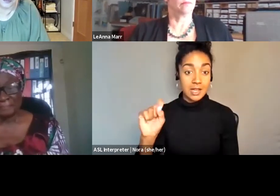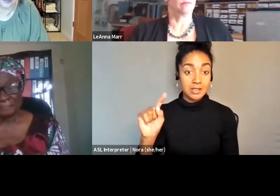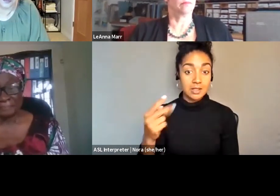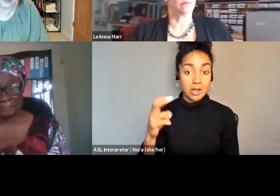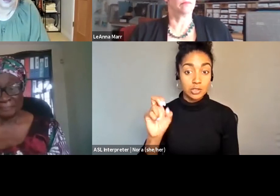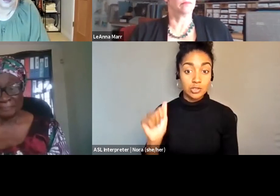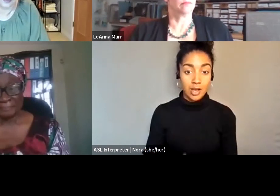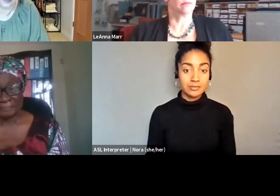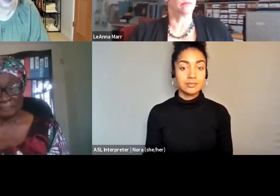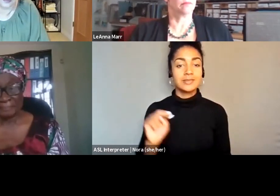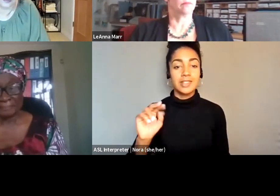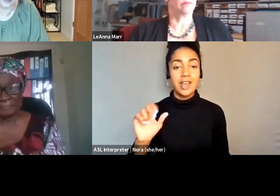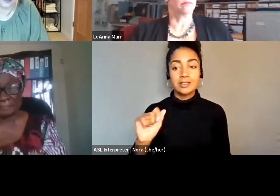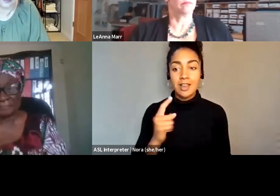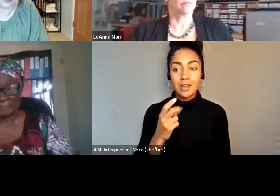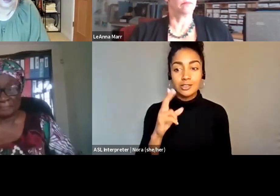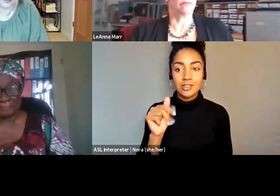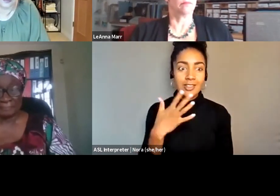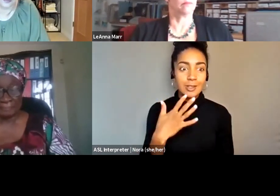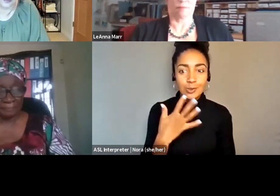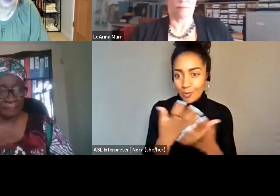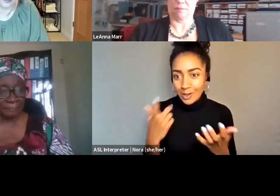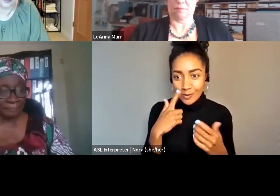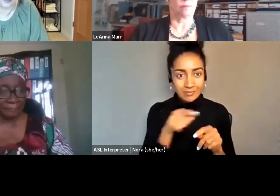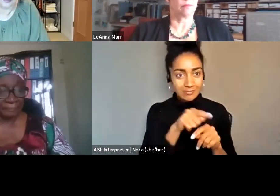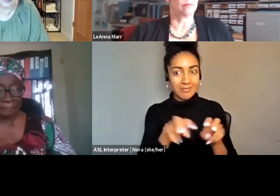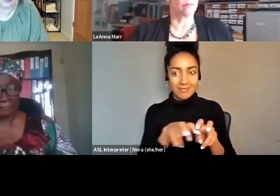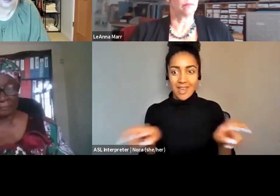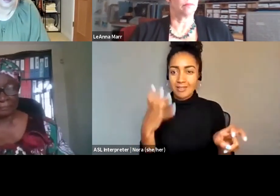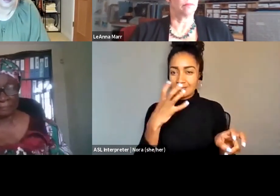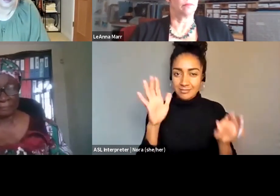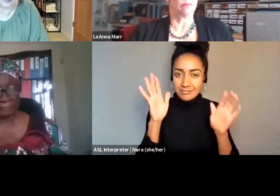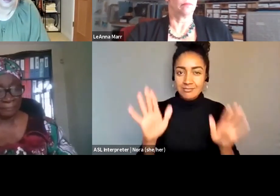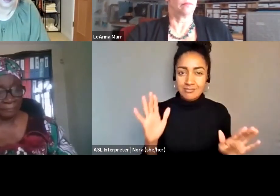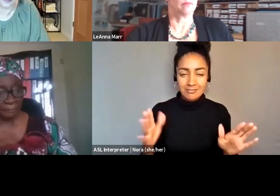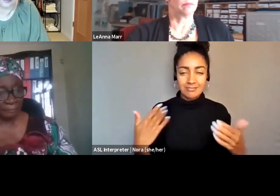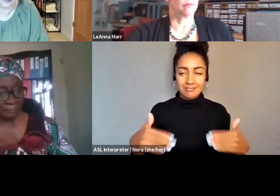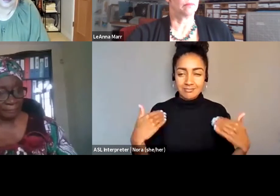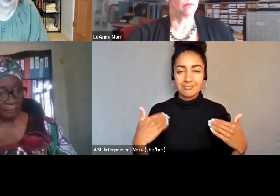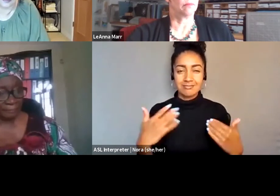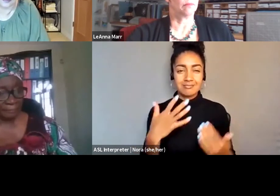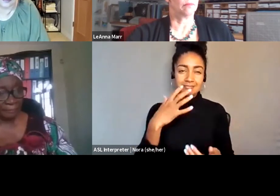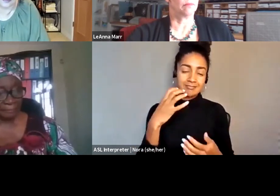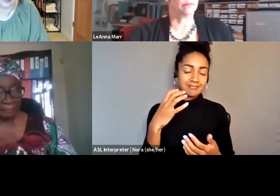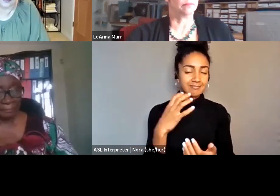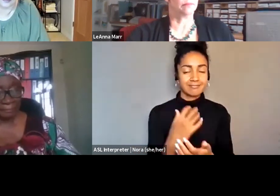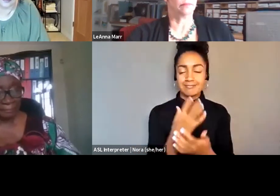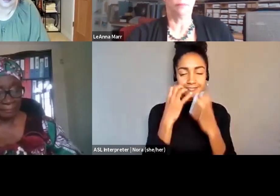Thank you so much to our panel for that wonderful and lively discussion. We really appreciate you